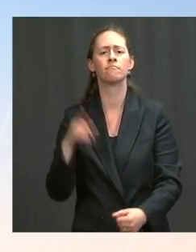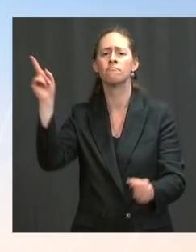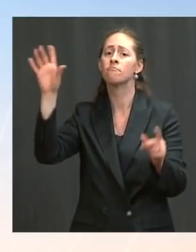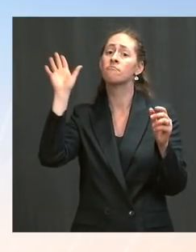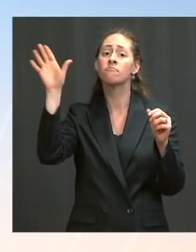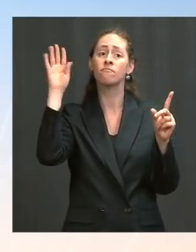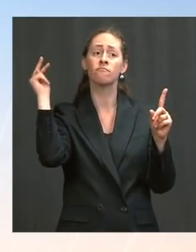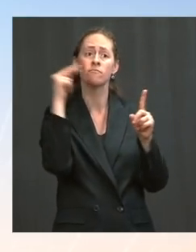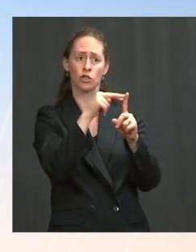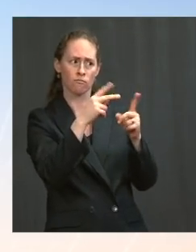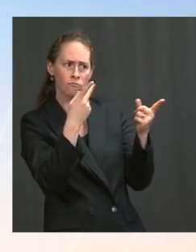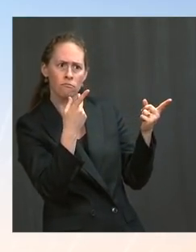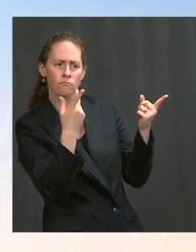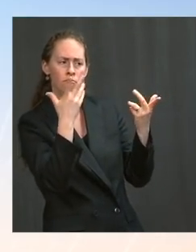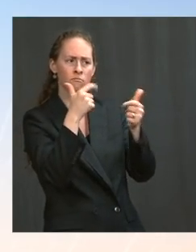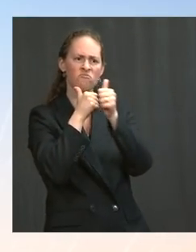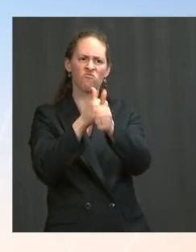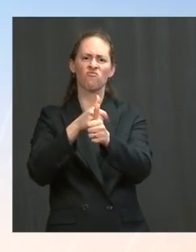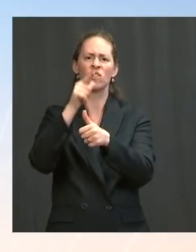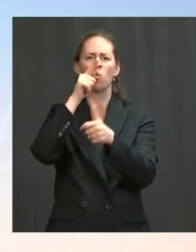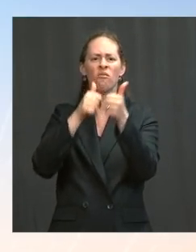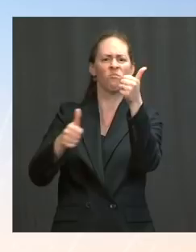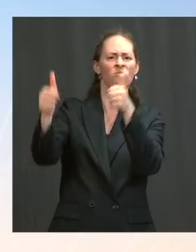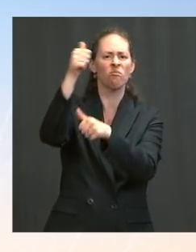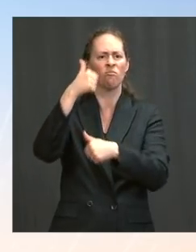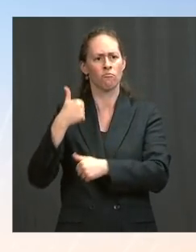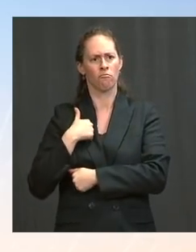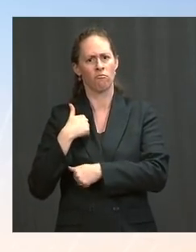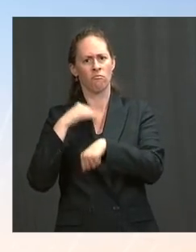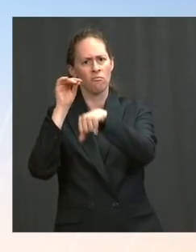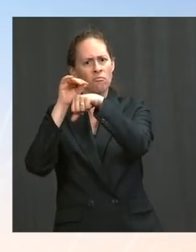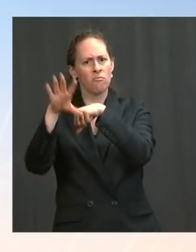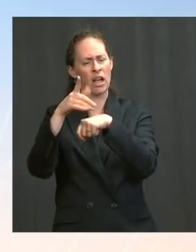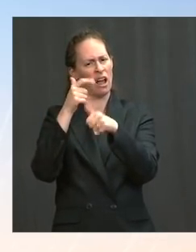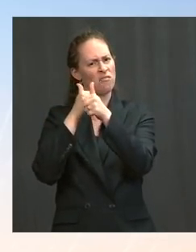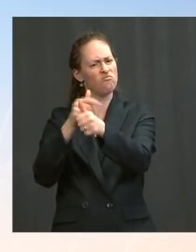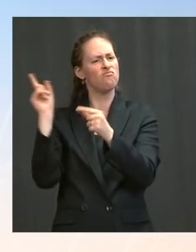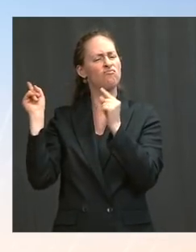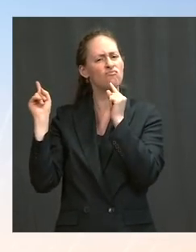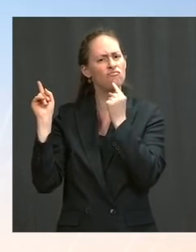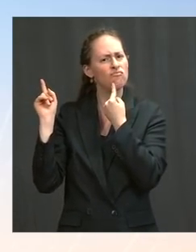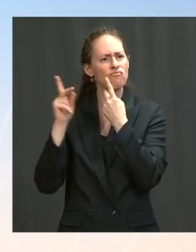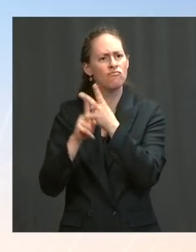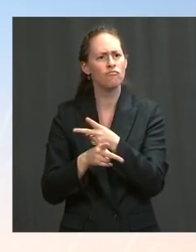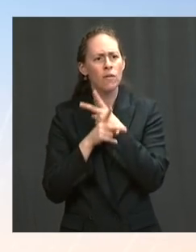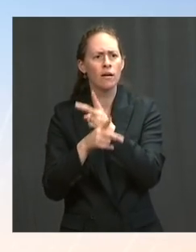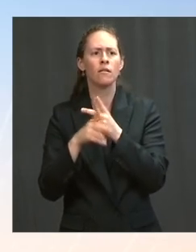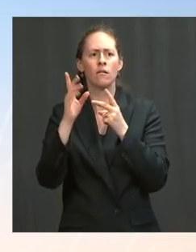And certainly, we consult our legal teams to ensure we have that justification,